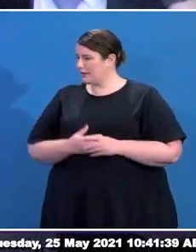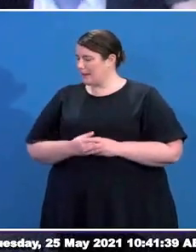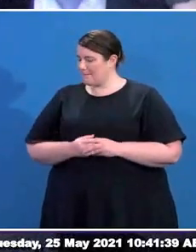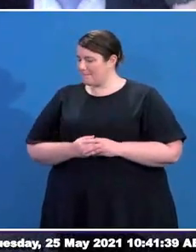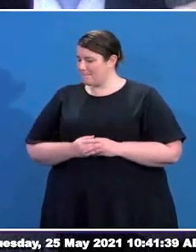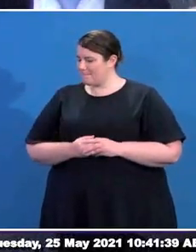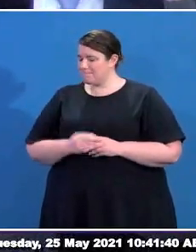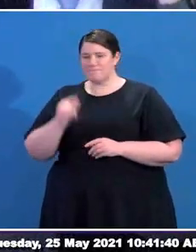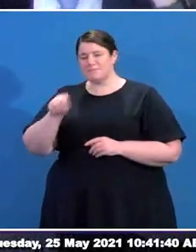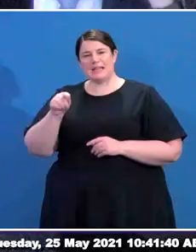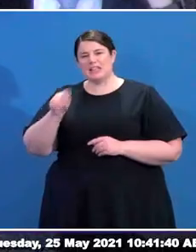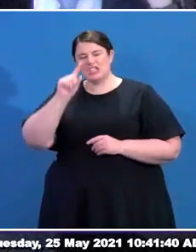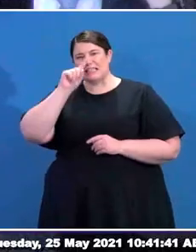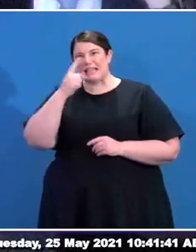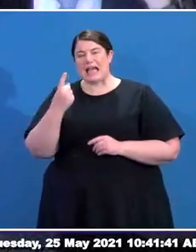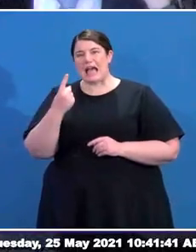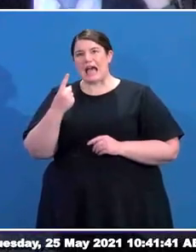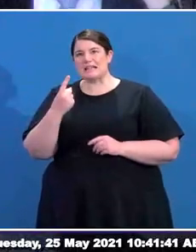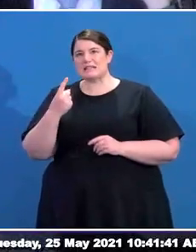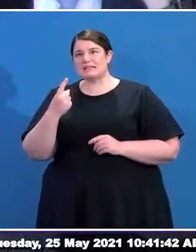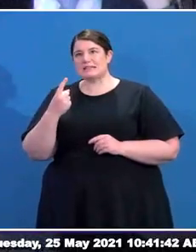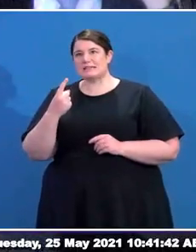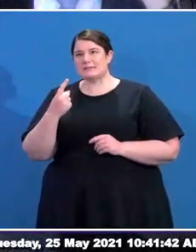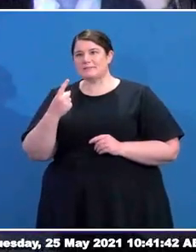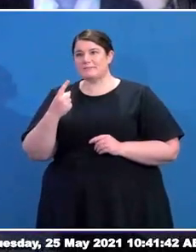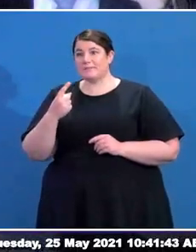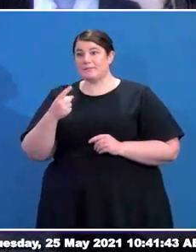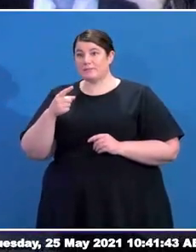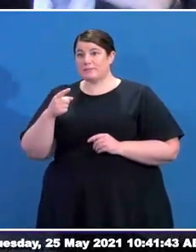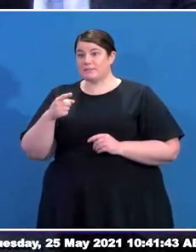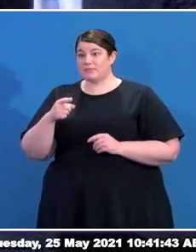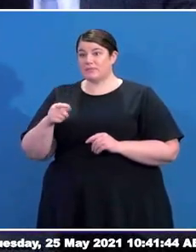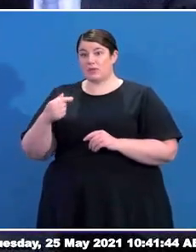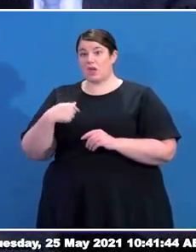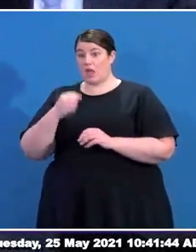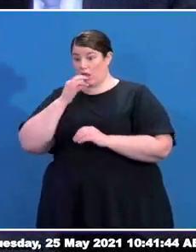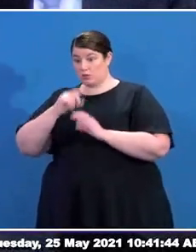She can't, she wouldn't be able to answer any questions